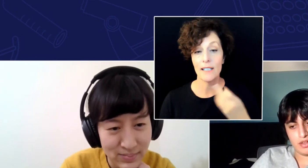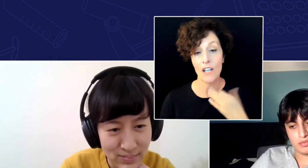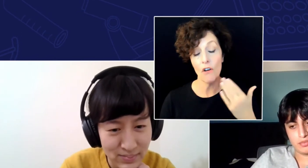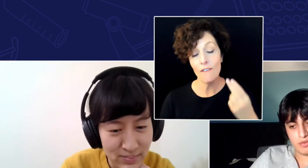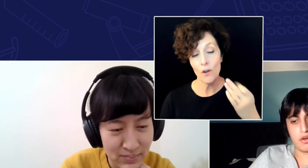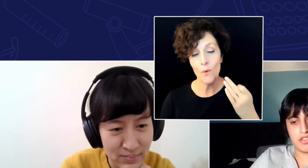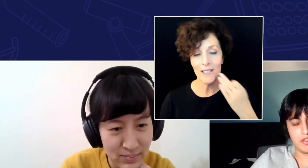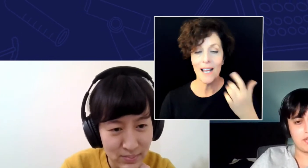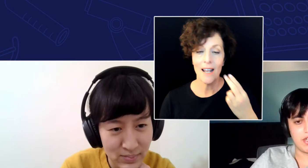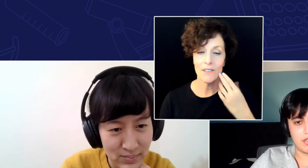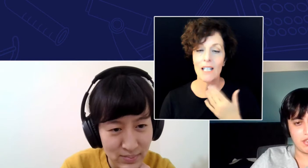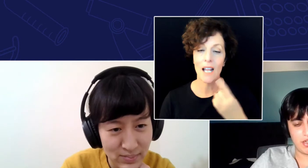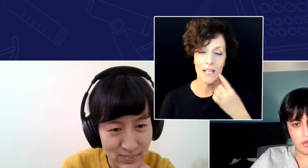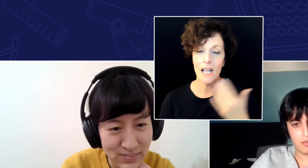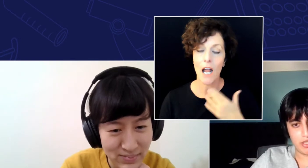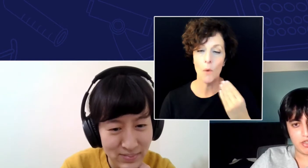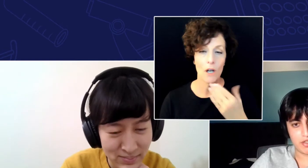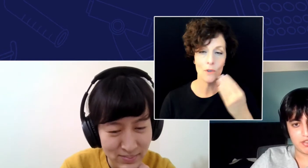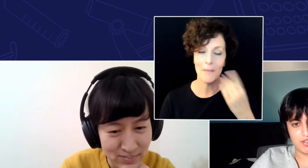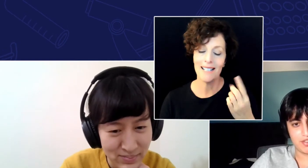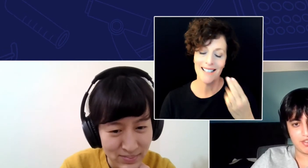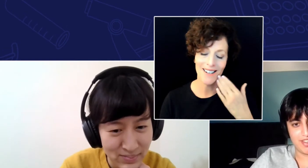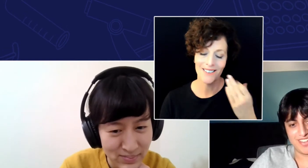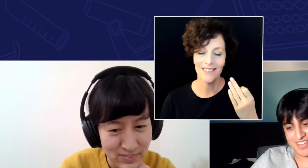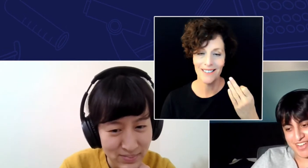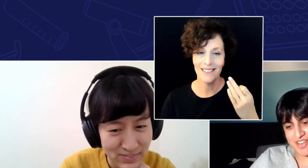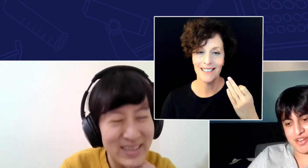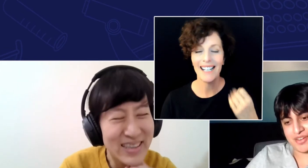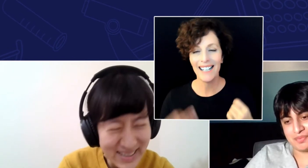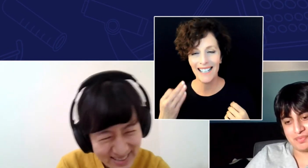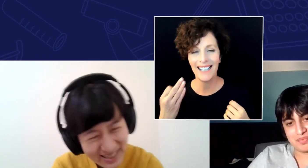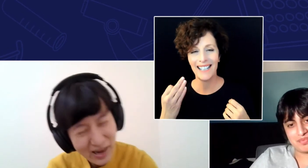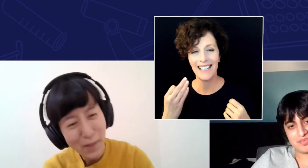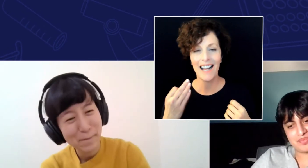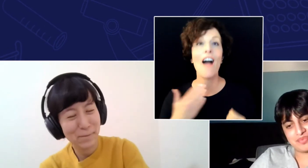Of course, he loves the idea that I want to be a doctor. [BOTH LAUGH]